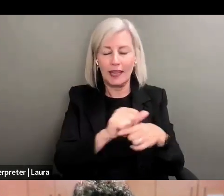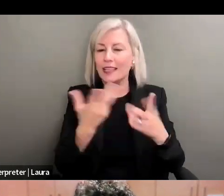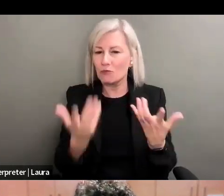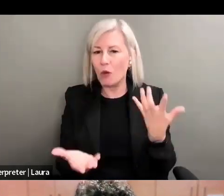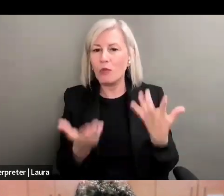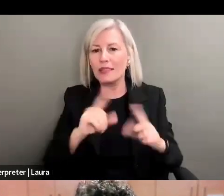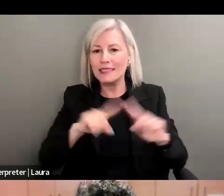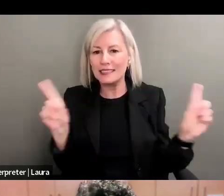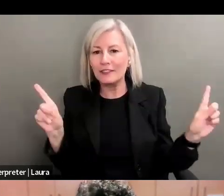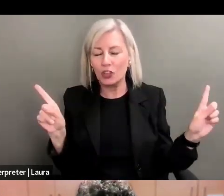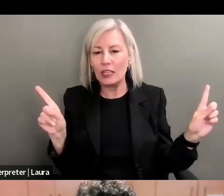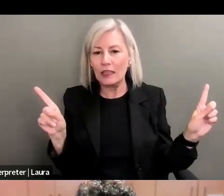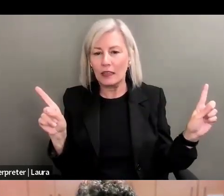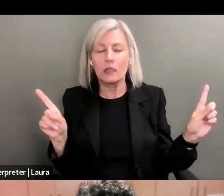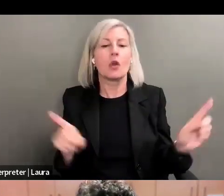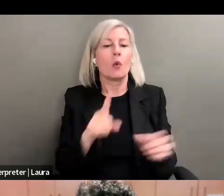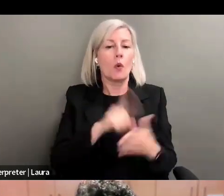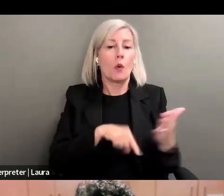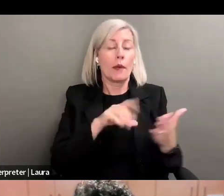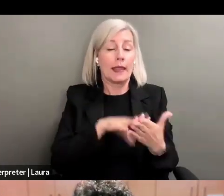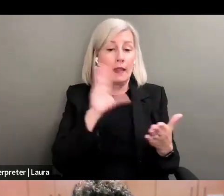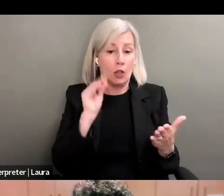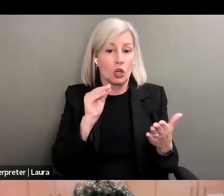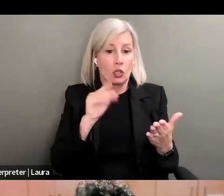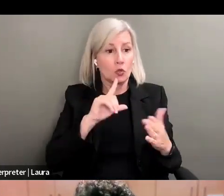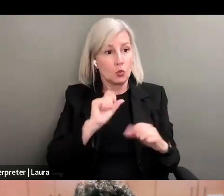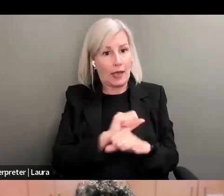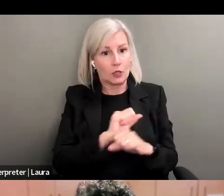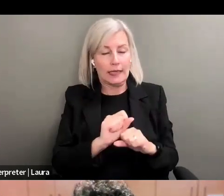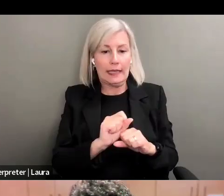focus of what we learned to do to functionally assess someone is also different.